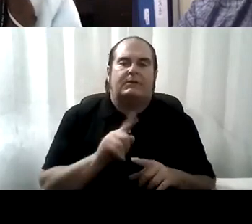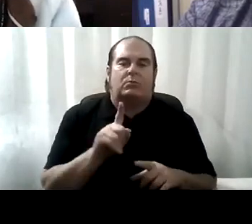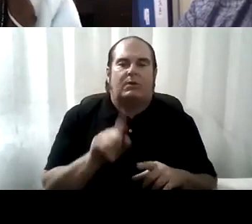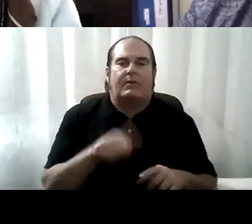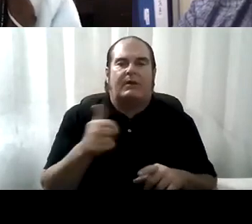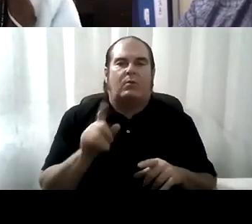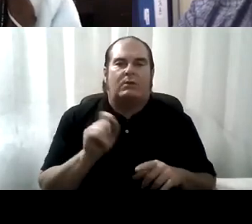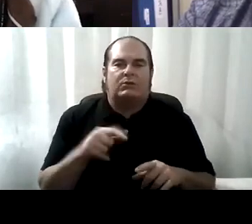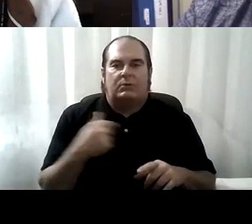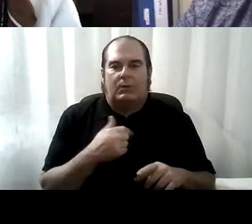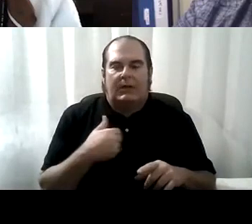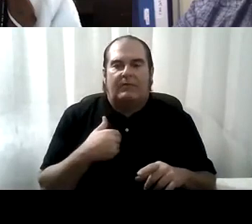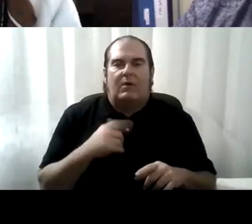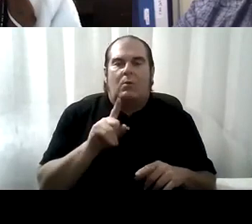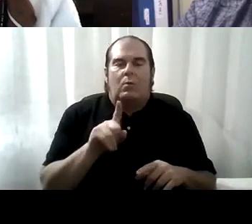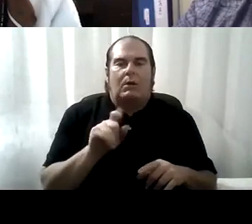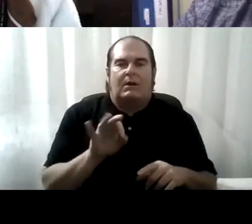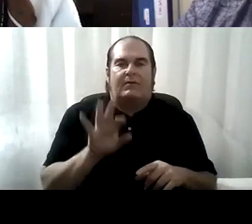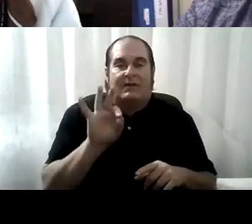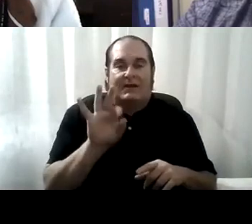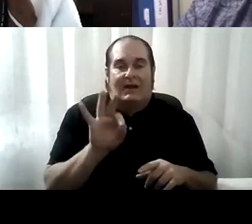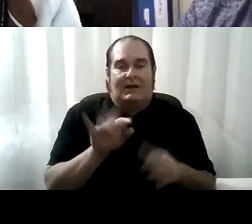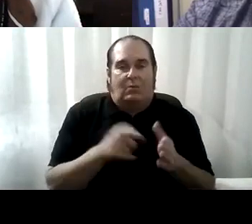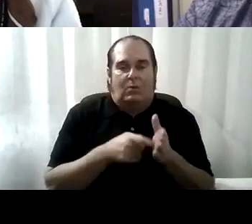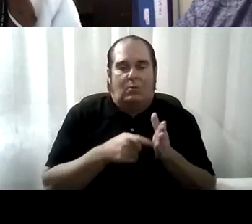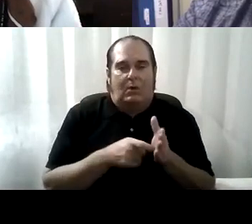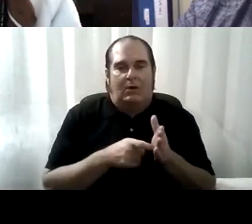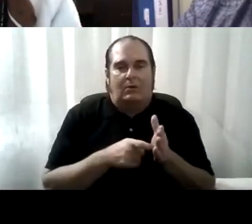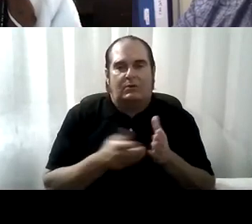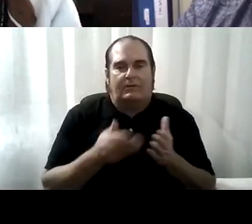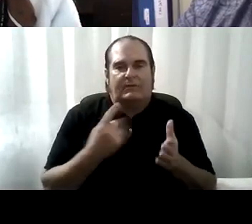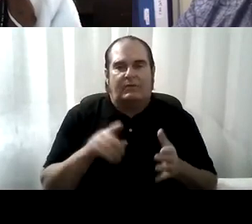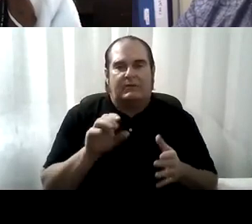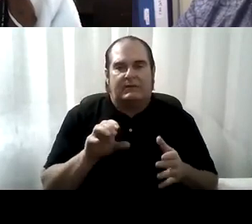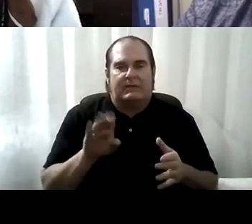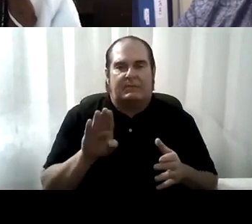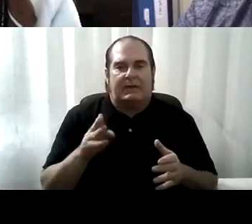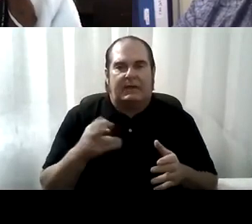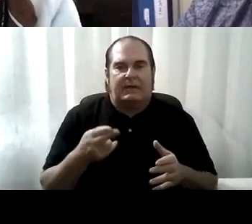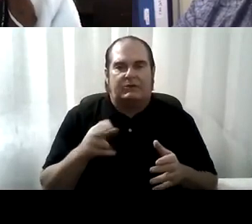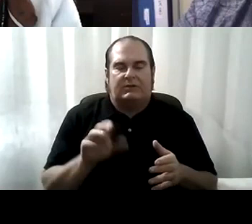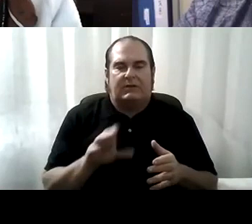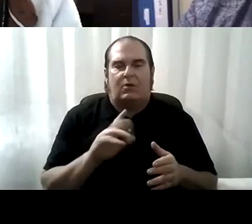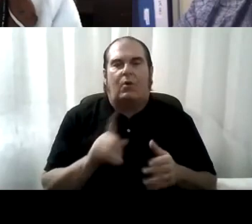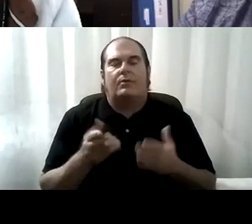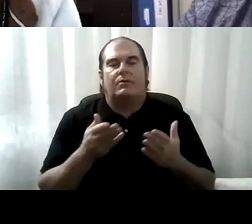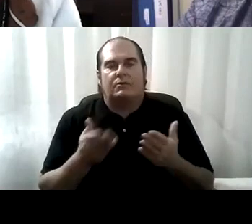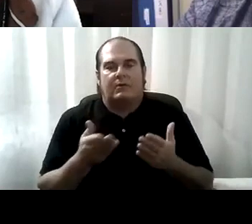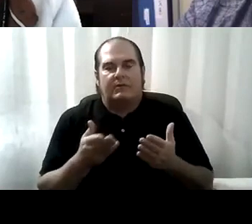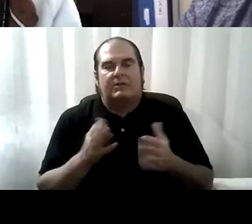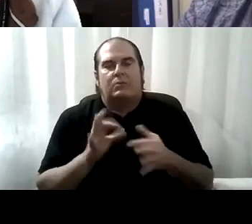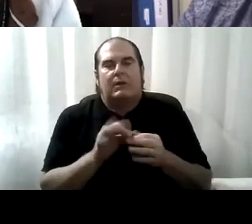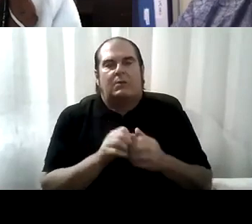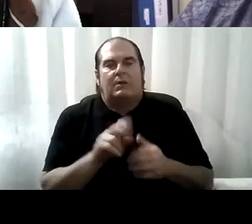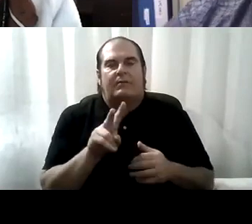So one of the nine required services for CCBHC are services related to veterans.